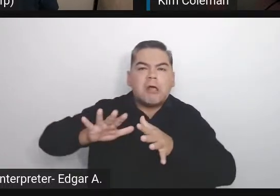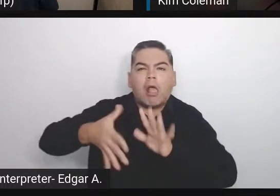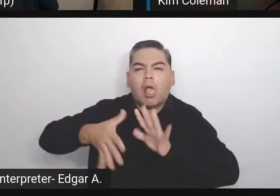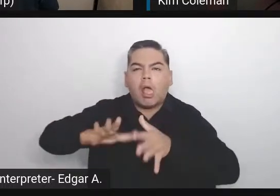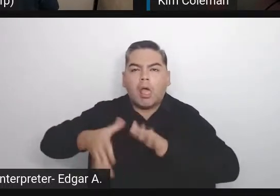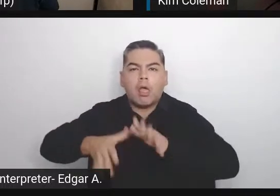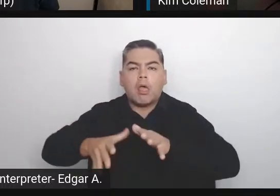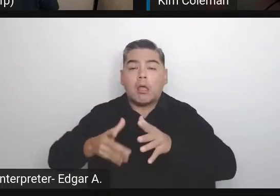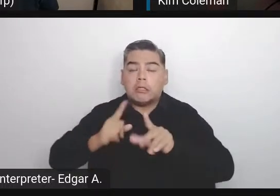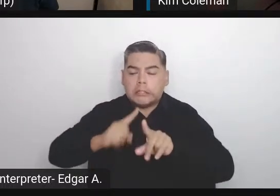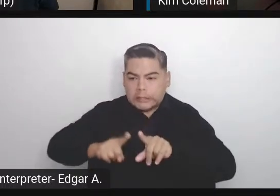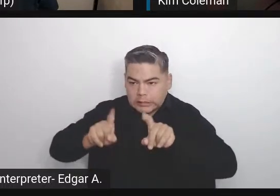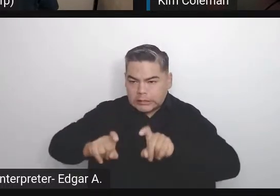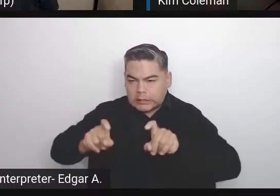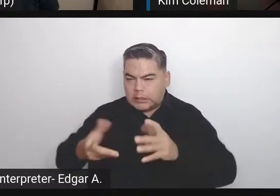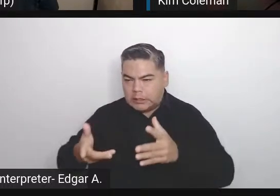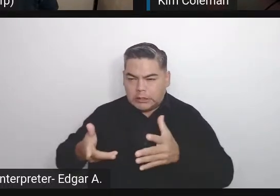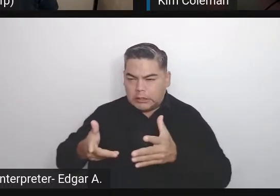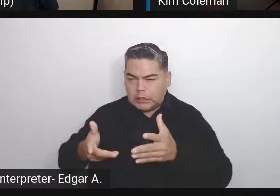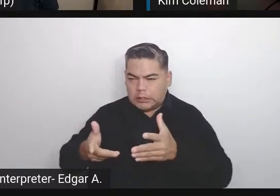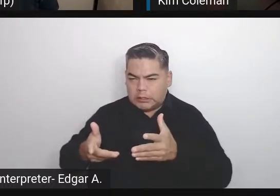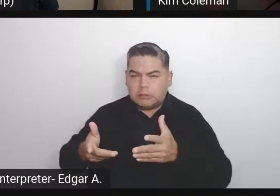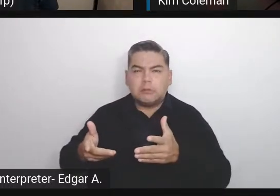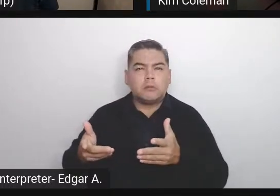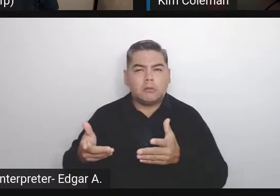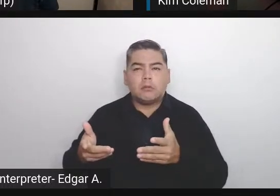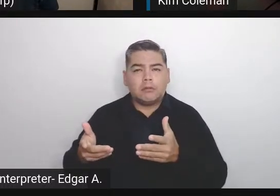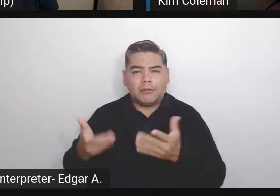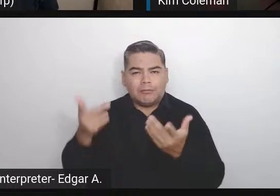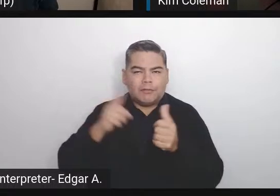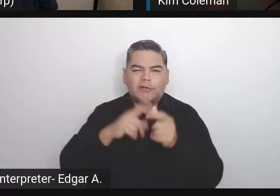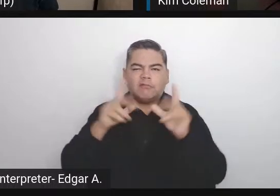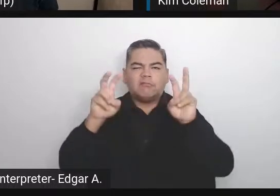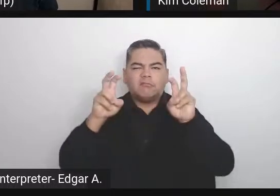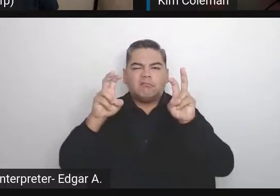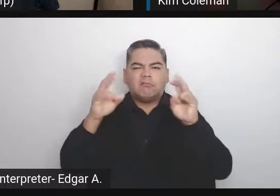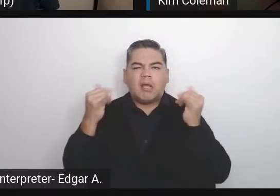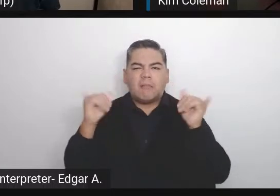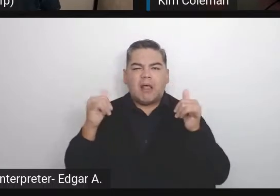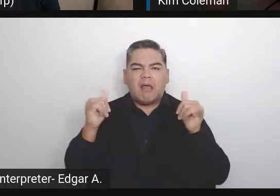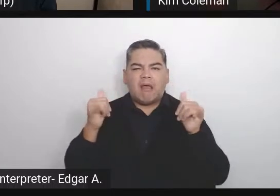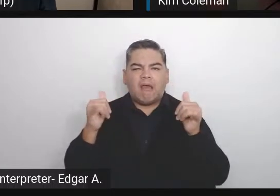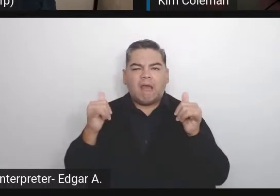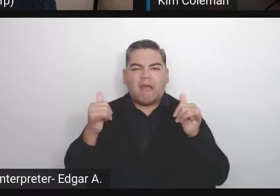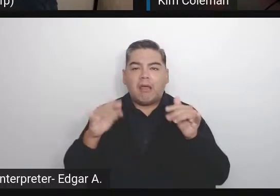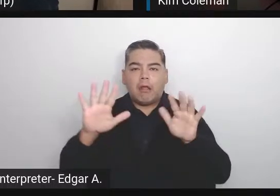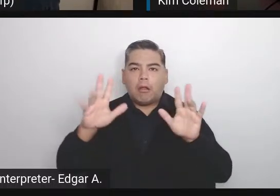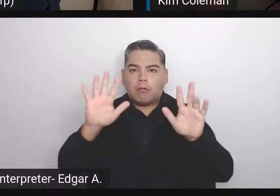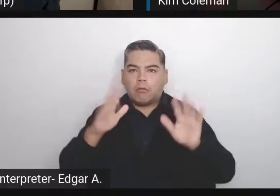it should take -- at the beginning is always a bit of trial and air and you have to test something so